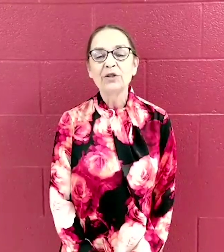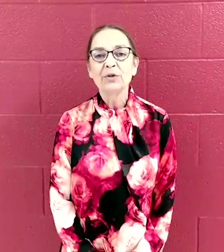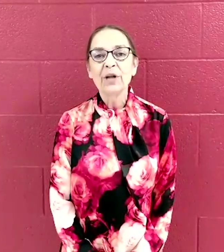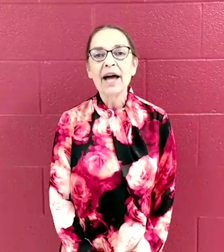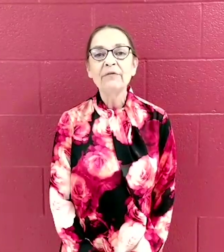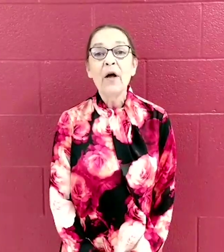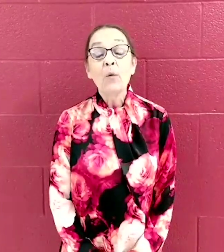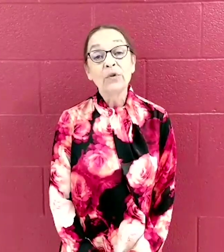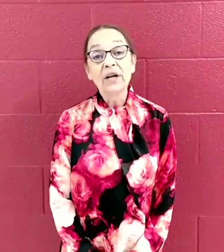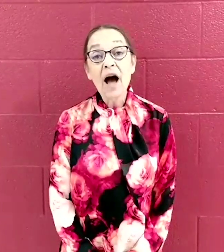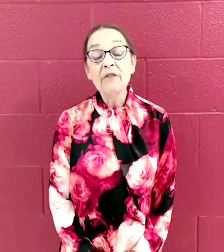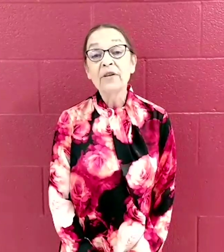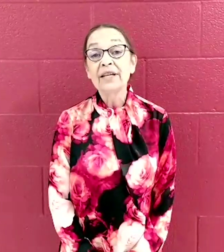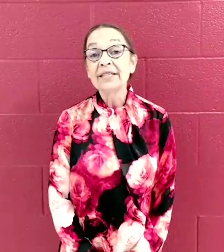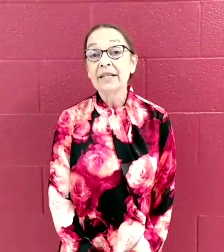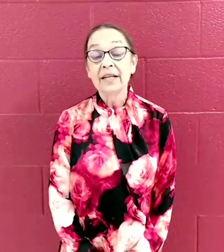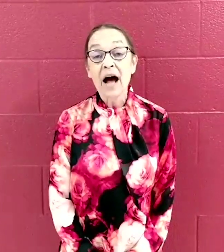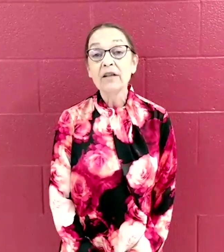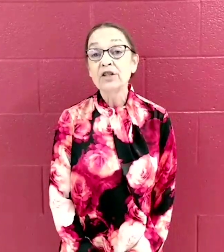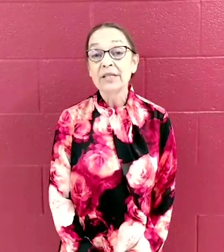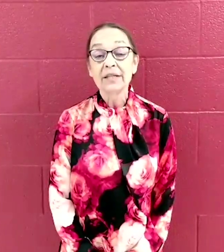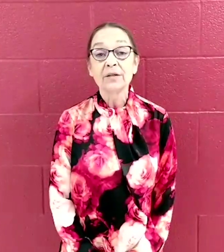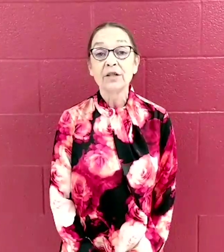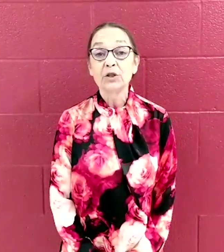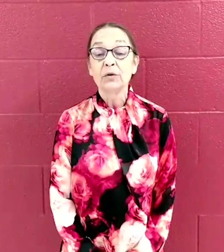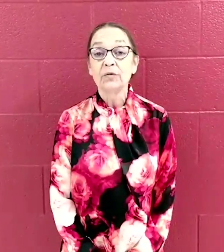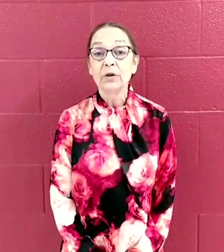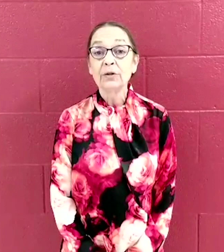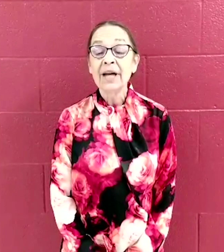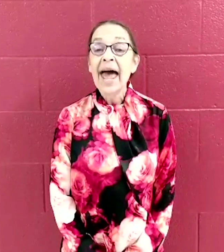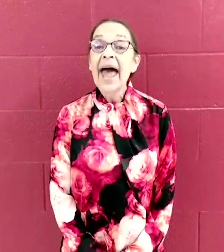in your life with the confidence and the knowledge and skills that you have learned